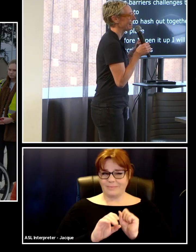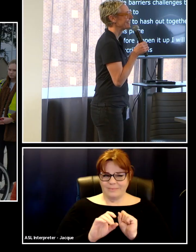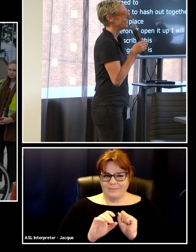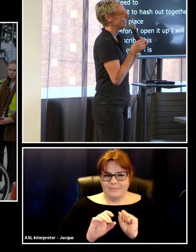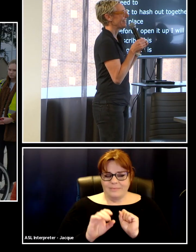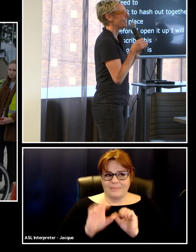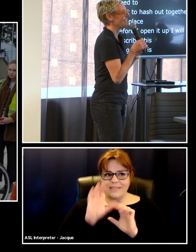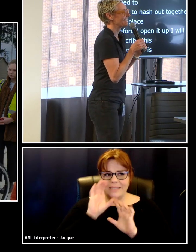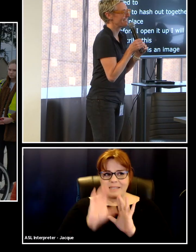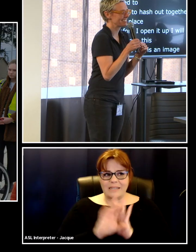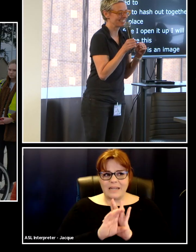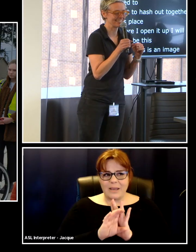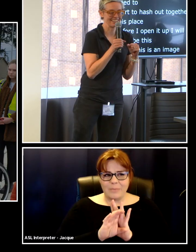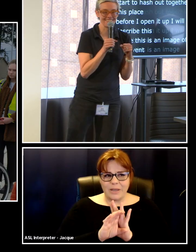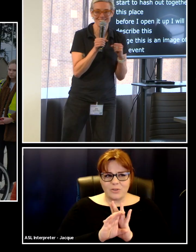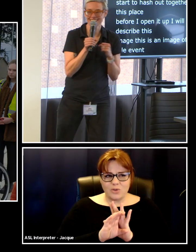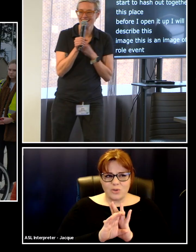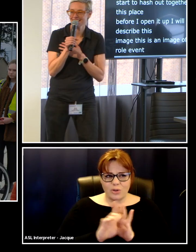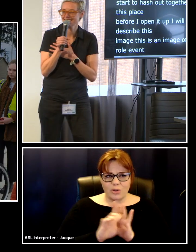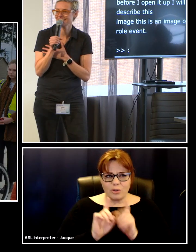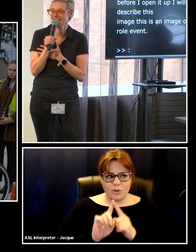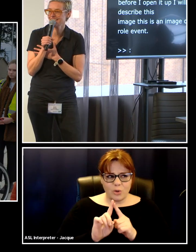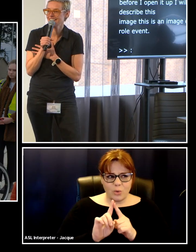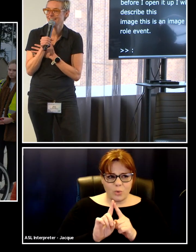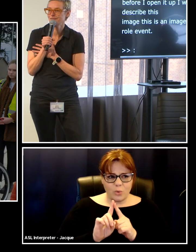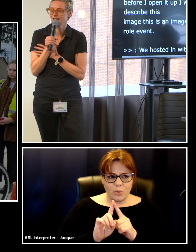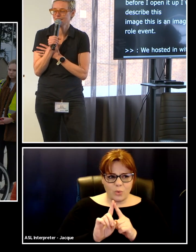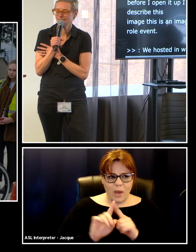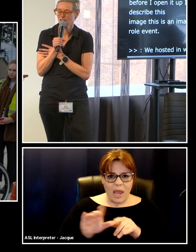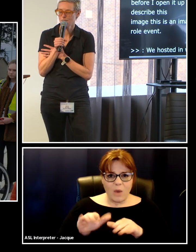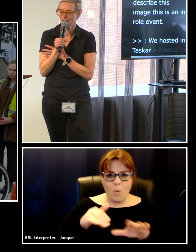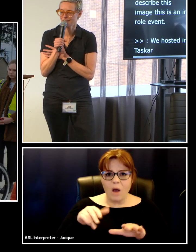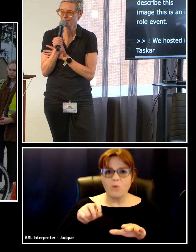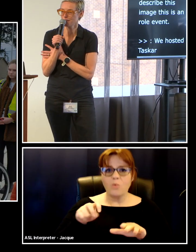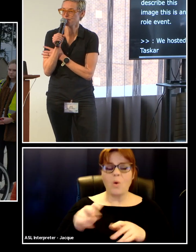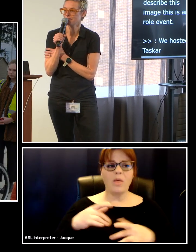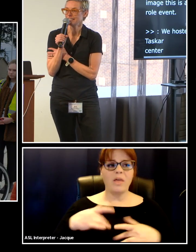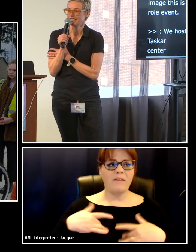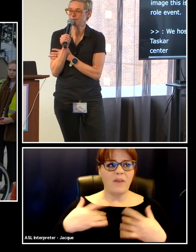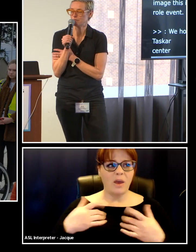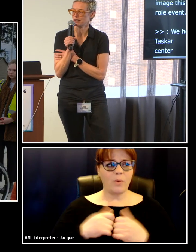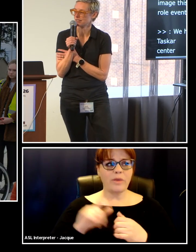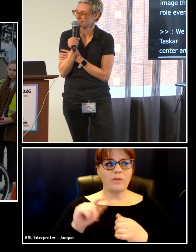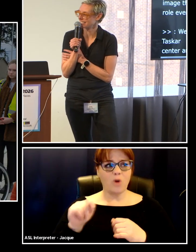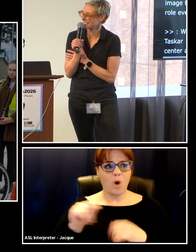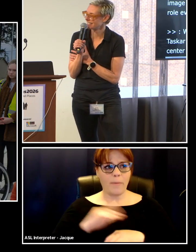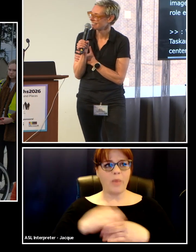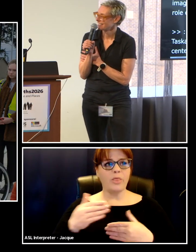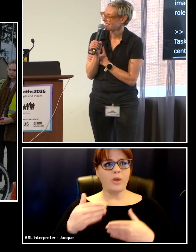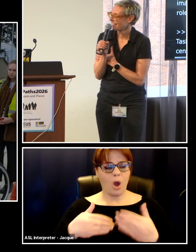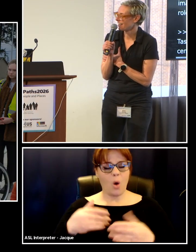uh uh that we hosted with the Taskar Center and with Tacoma on the go and with Pierce Transit